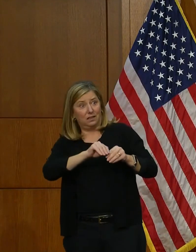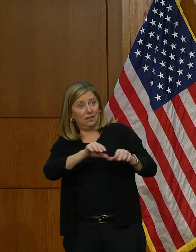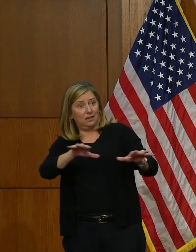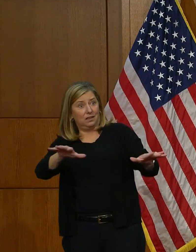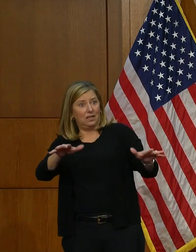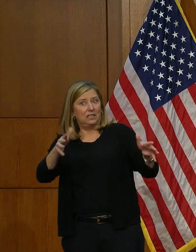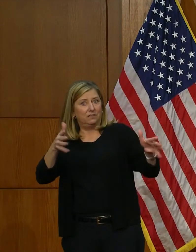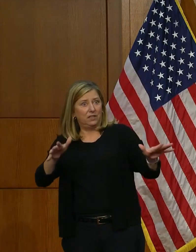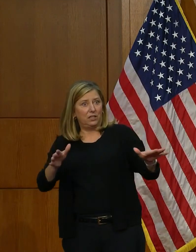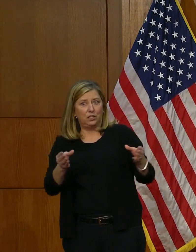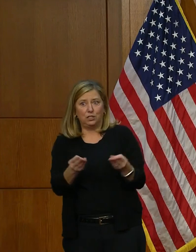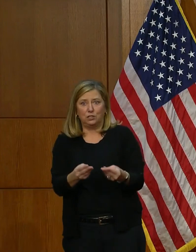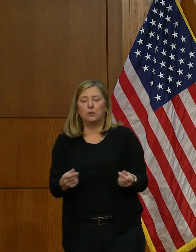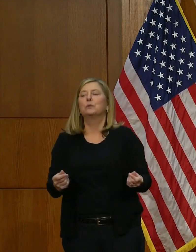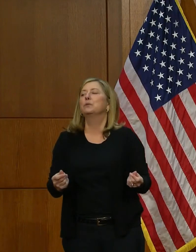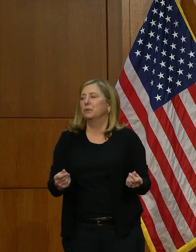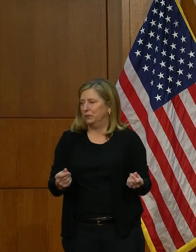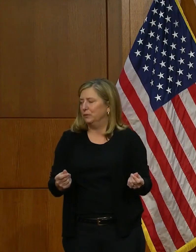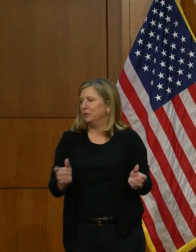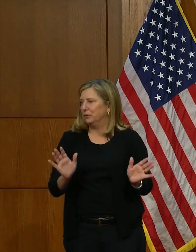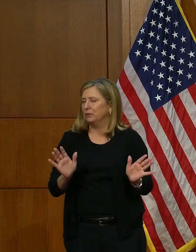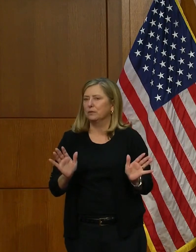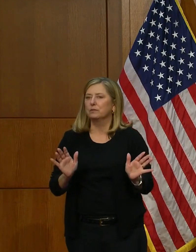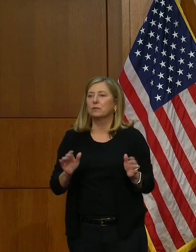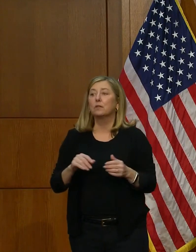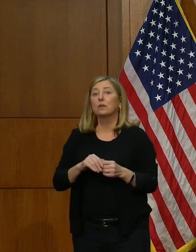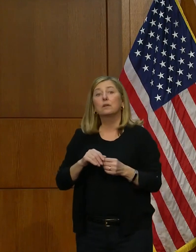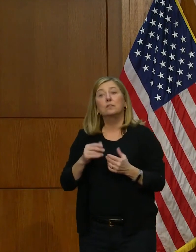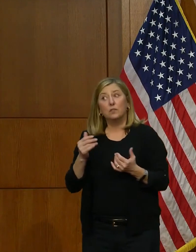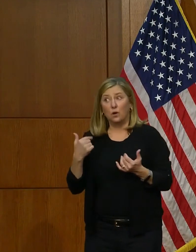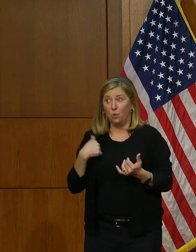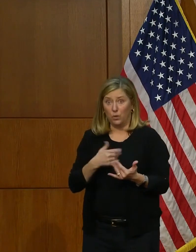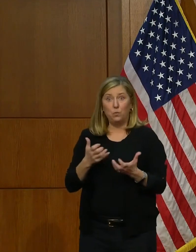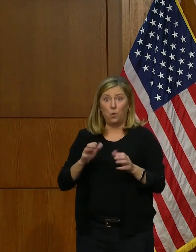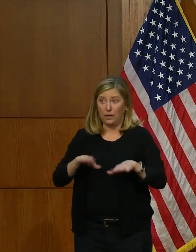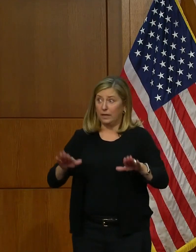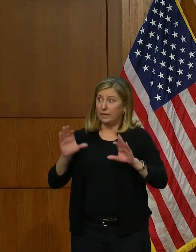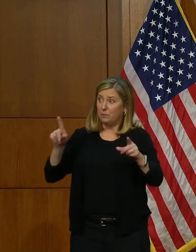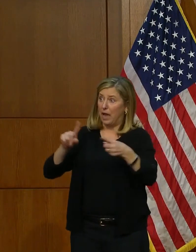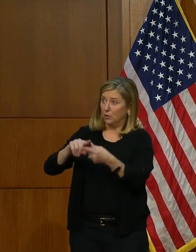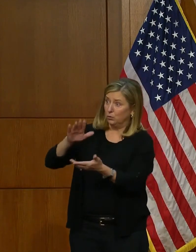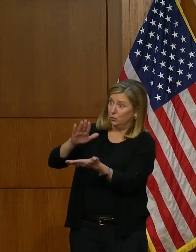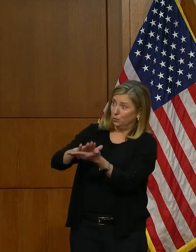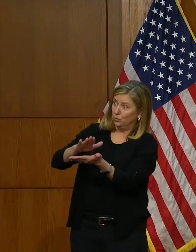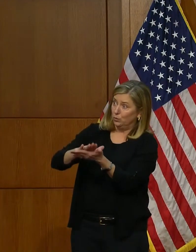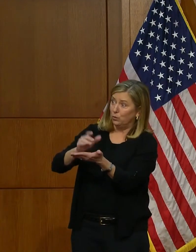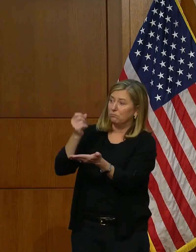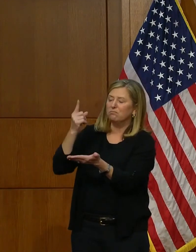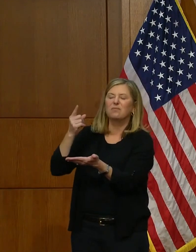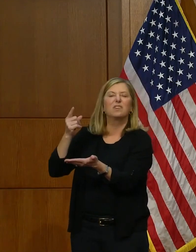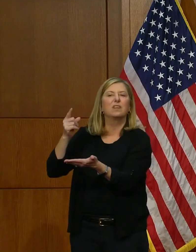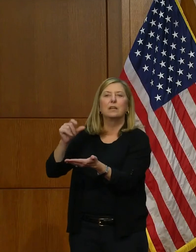SAID EARLIER, UNTIL WE GET TO THE POINT WHERE THIS PANDEMIC IS FINALLY IN THE IN THE REAR VIEW MIRROR, SO. SO WHILE WE